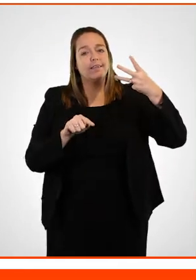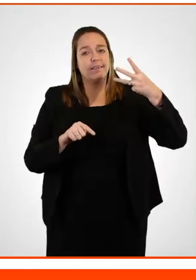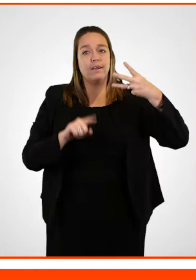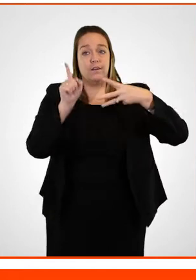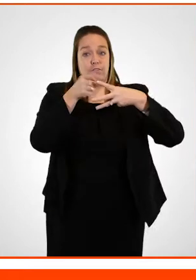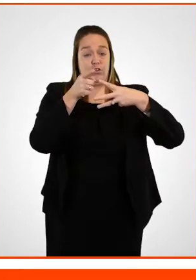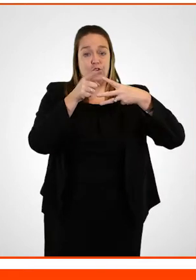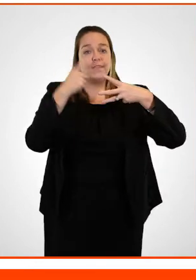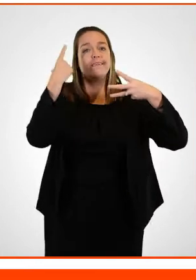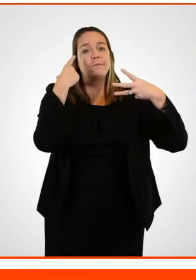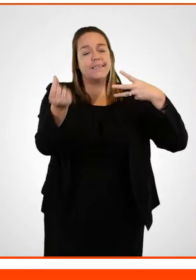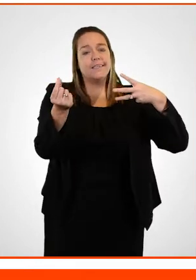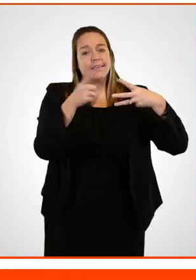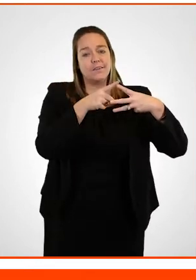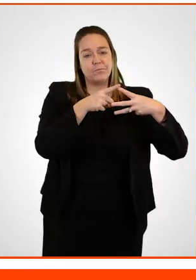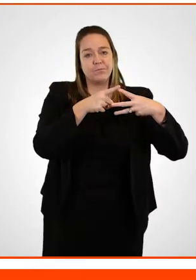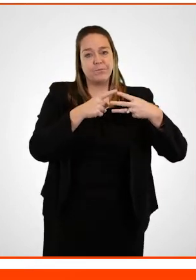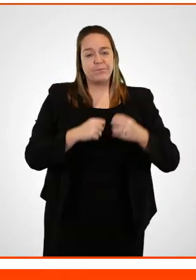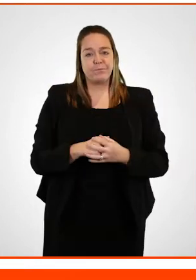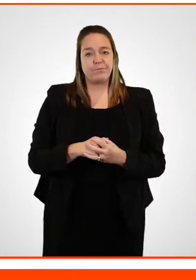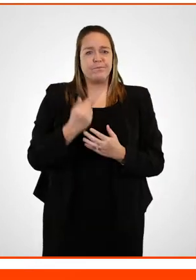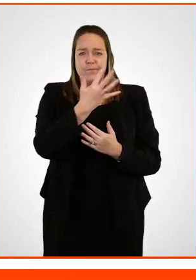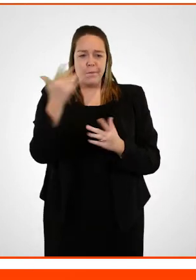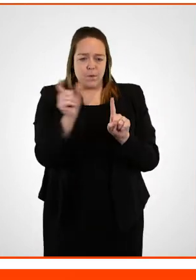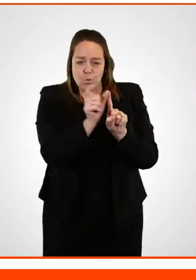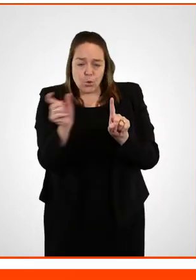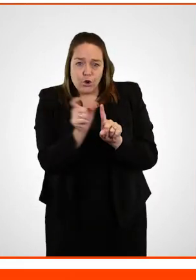The first is speed, the number of words